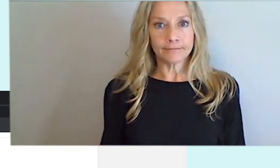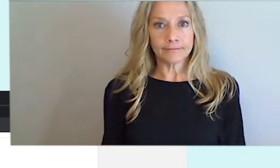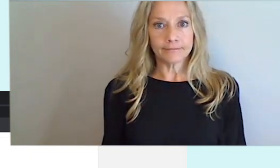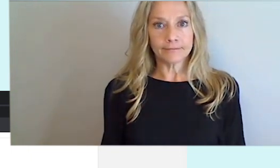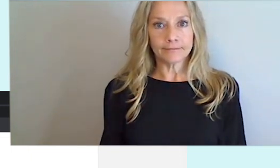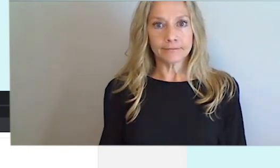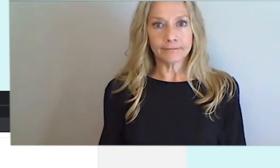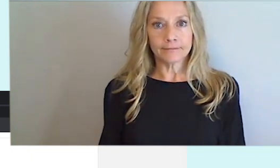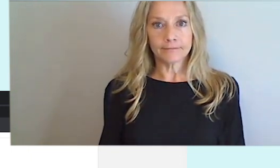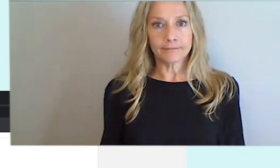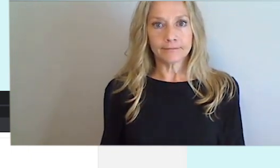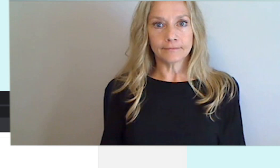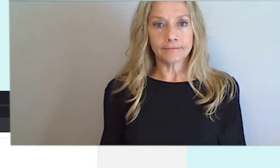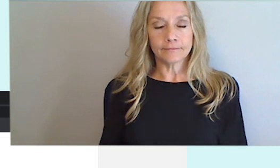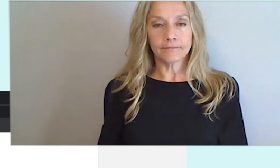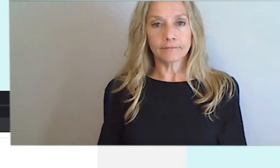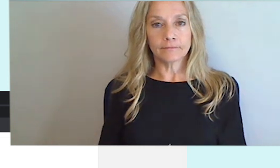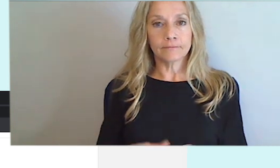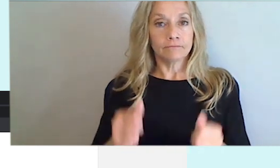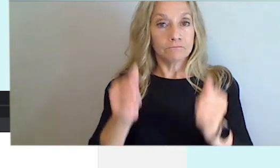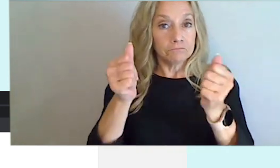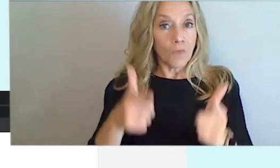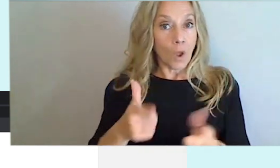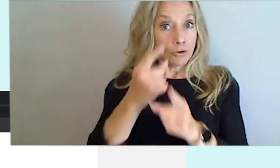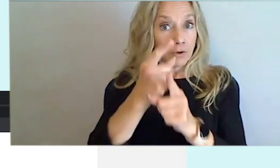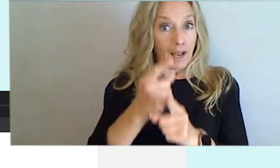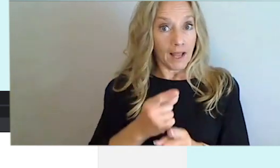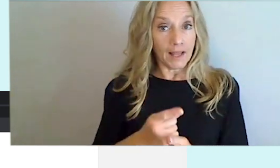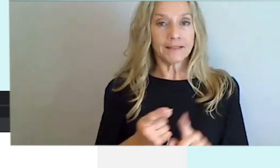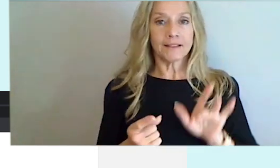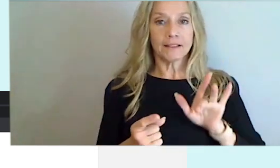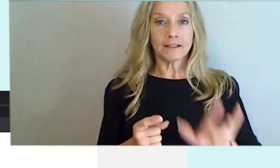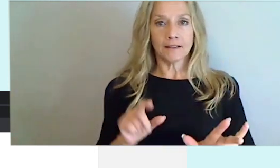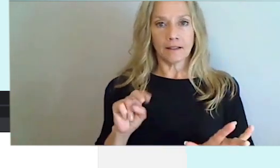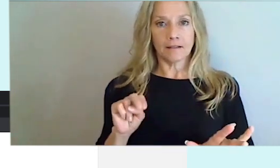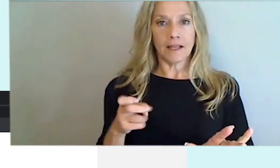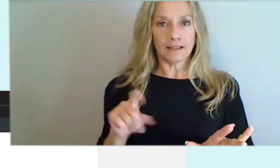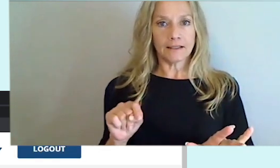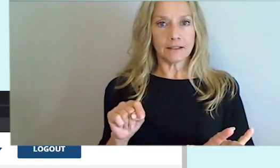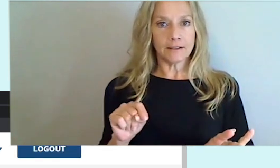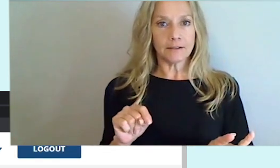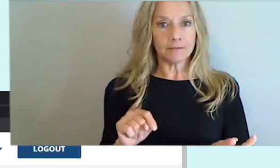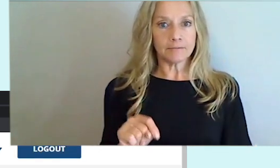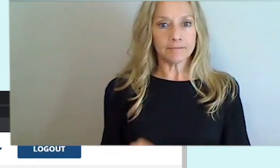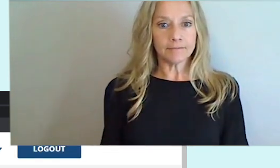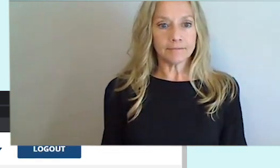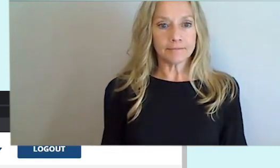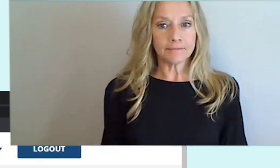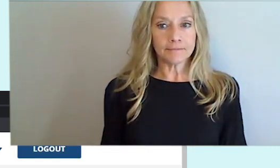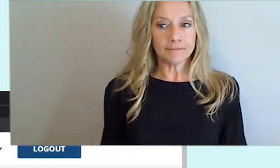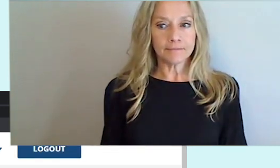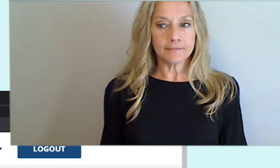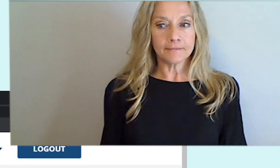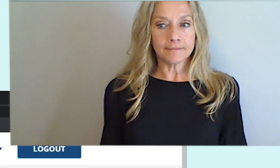Once everything is correct, click next.